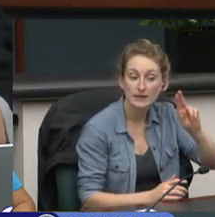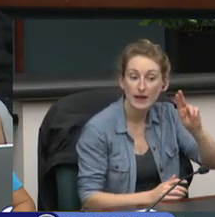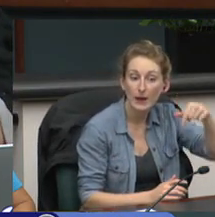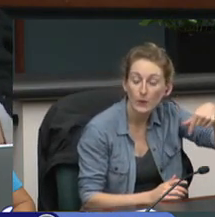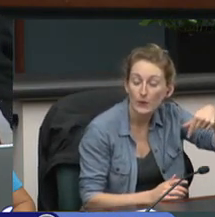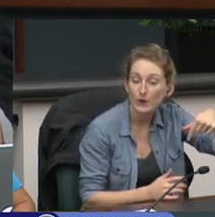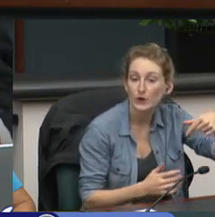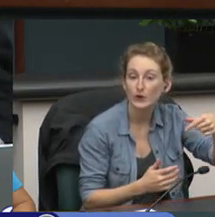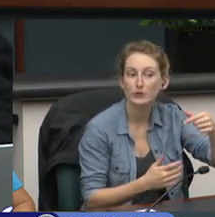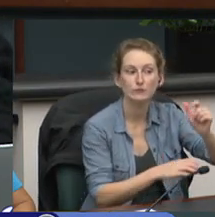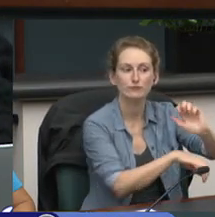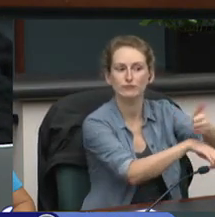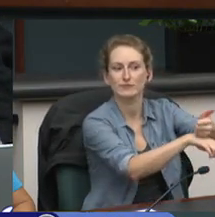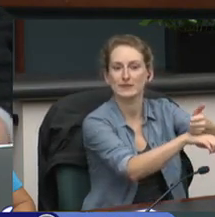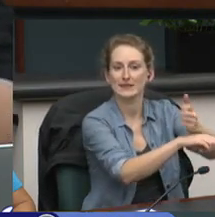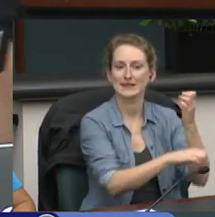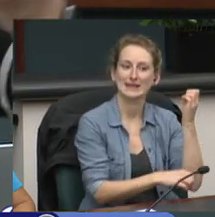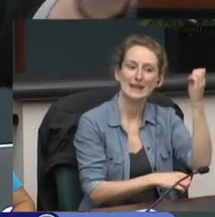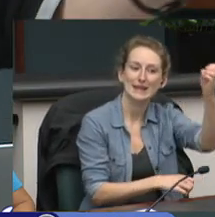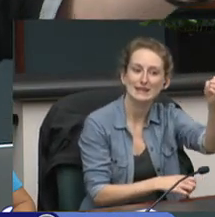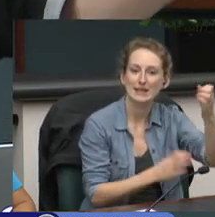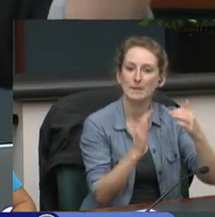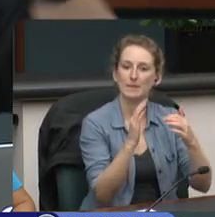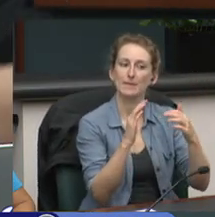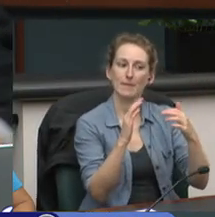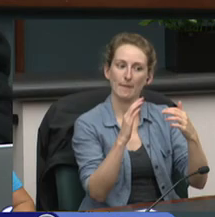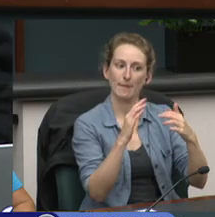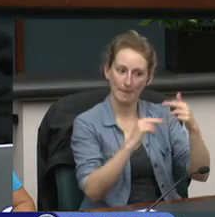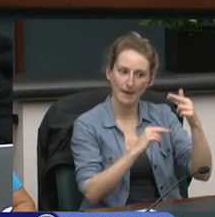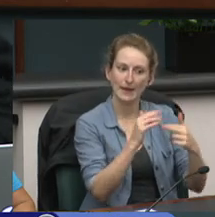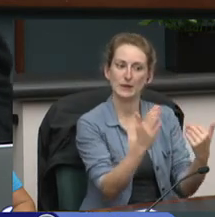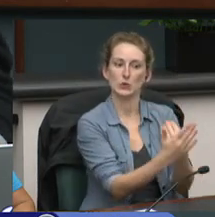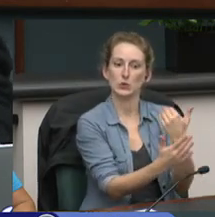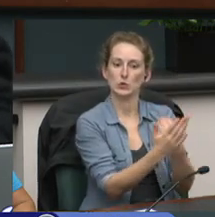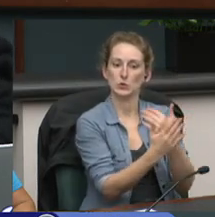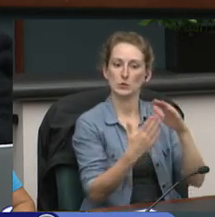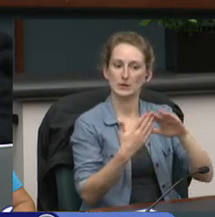another town center if we we had the chance in 2003 we built the utility's